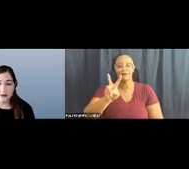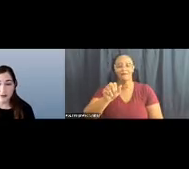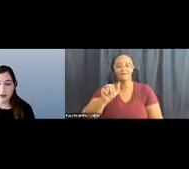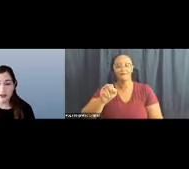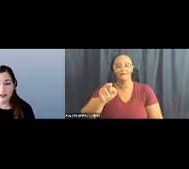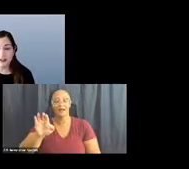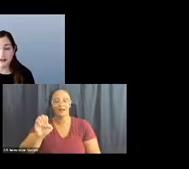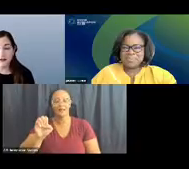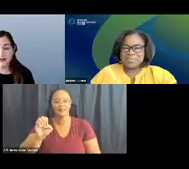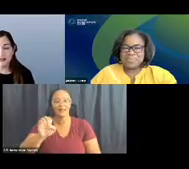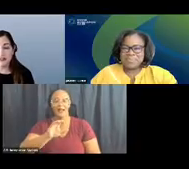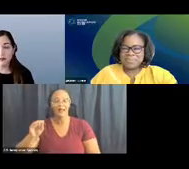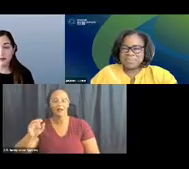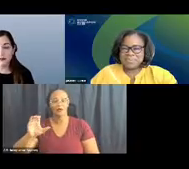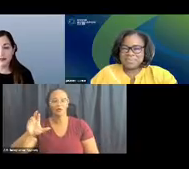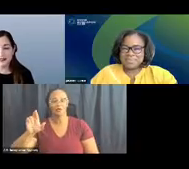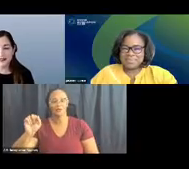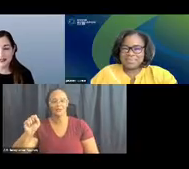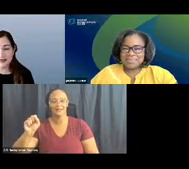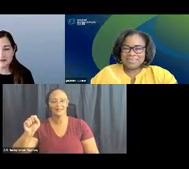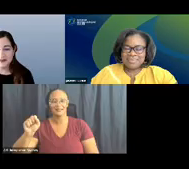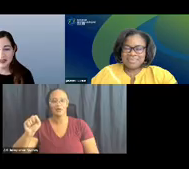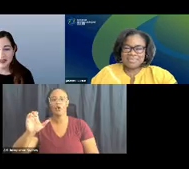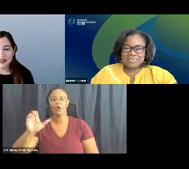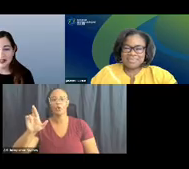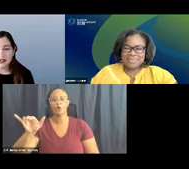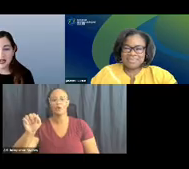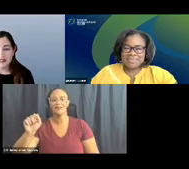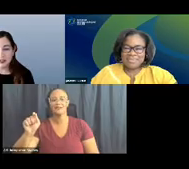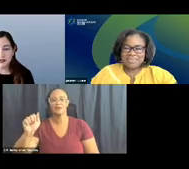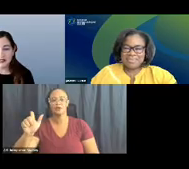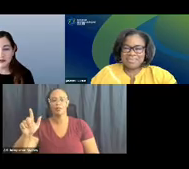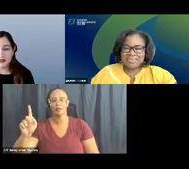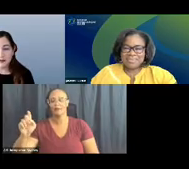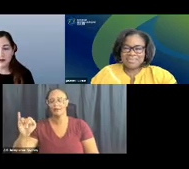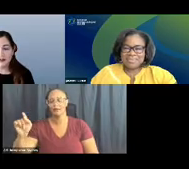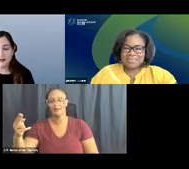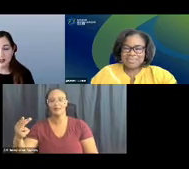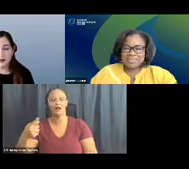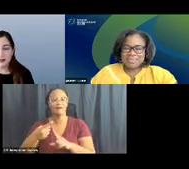program specialist from the system improvement leads team. Jasmine and Crystal support the